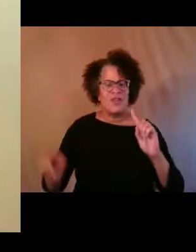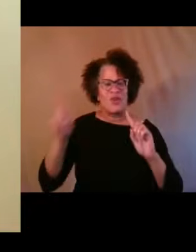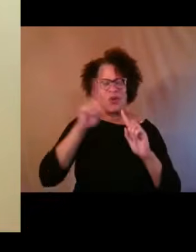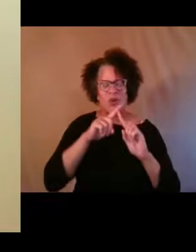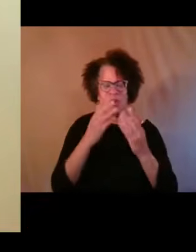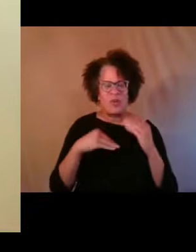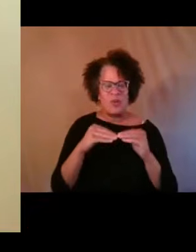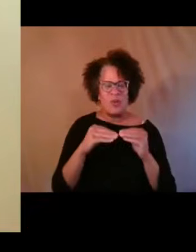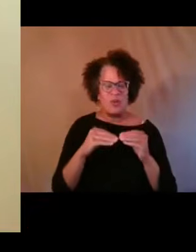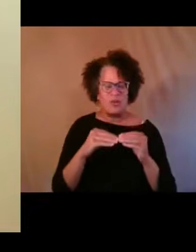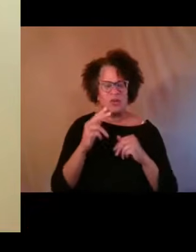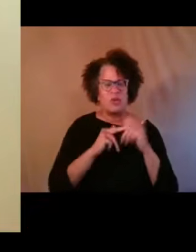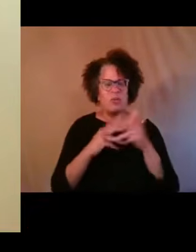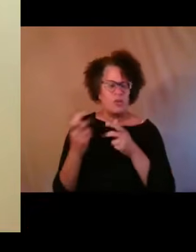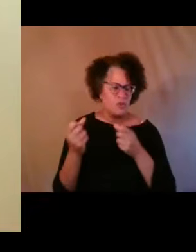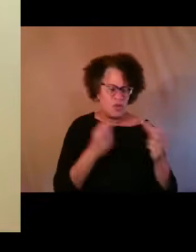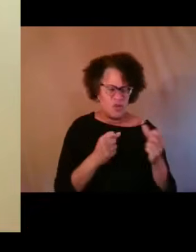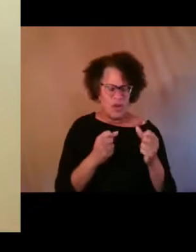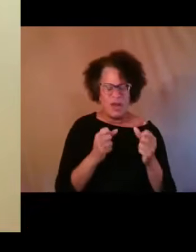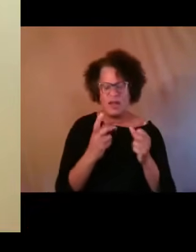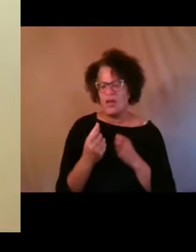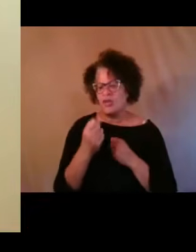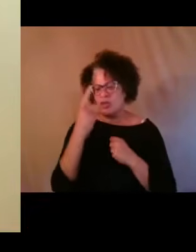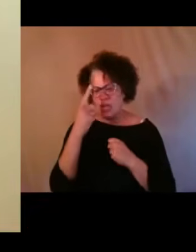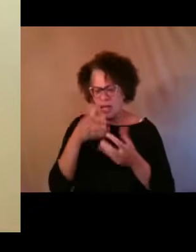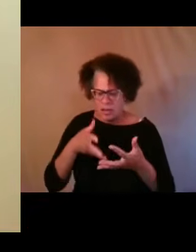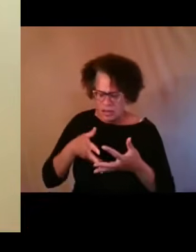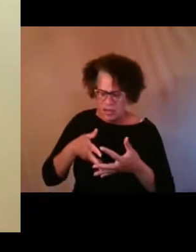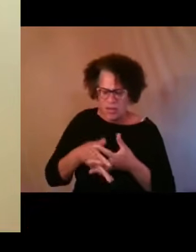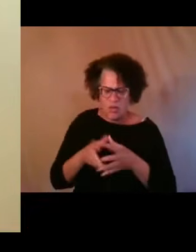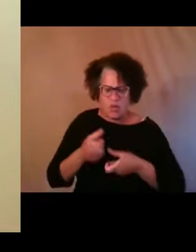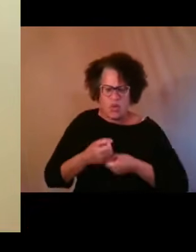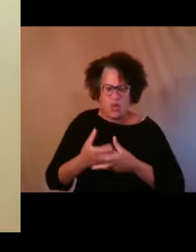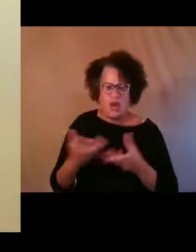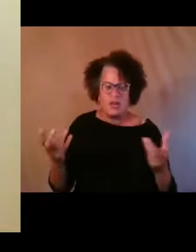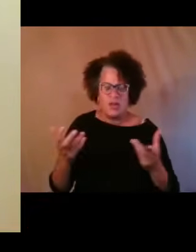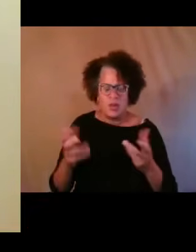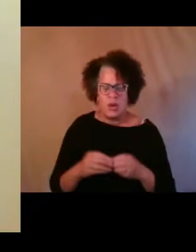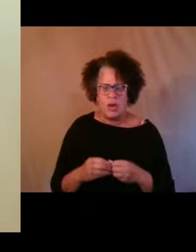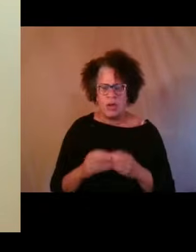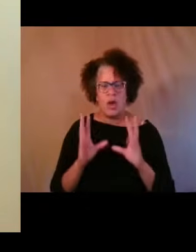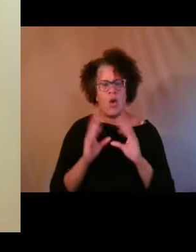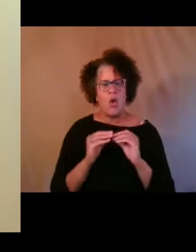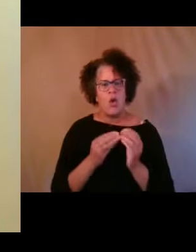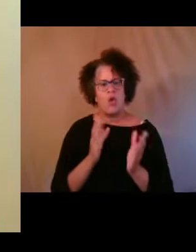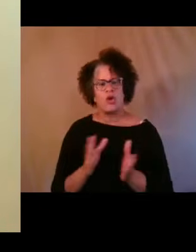and an understanding of the root causes. Organizing in this country,